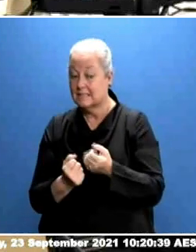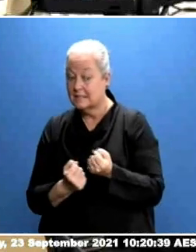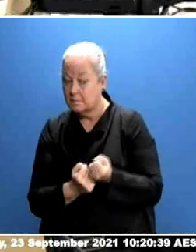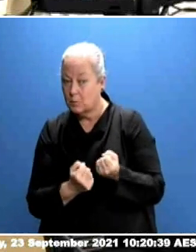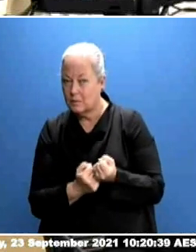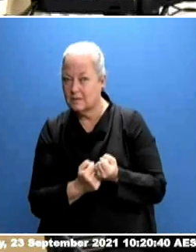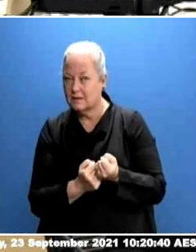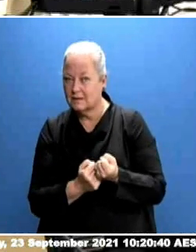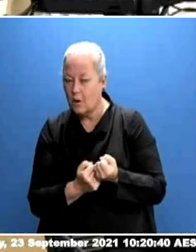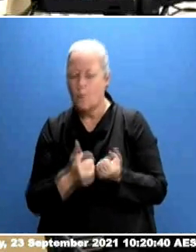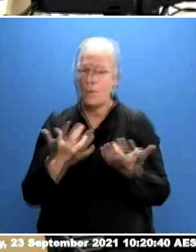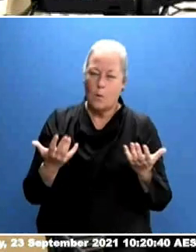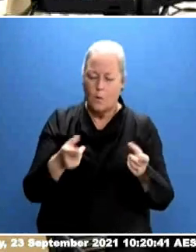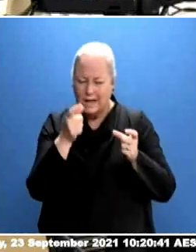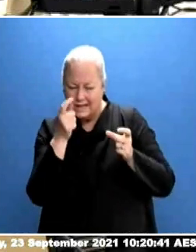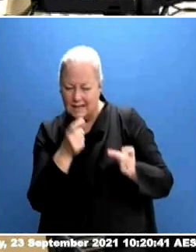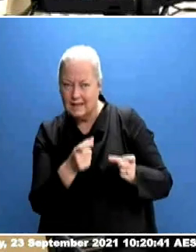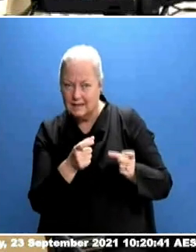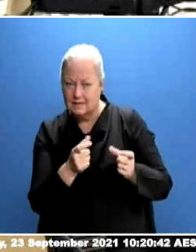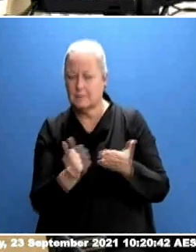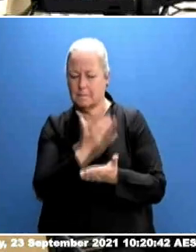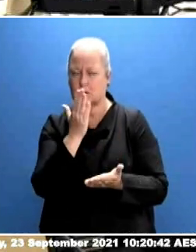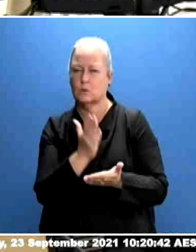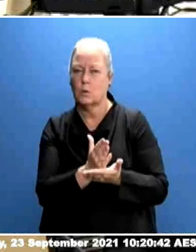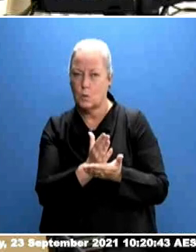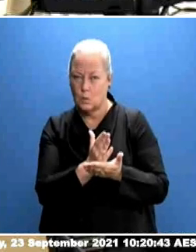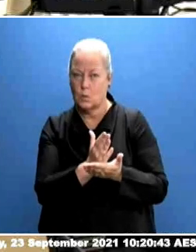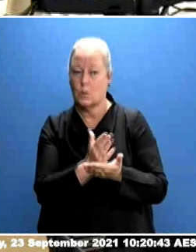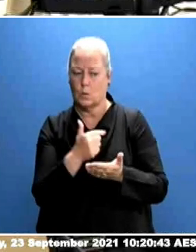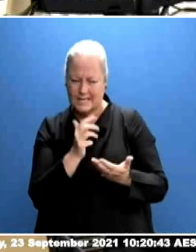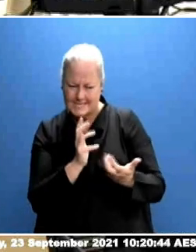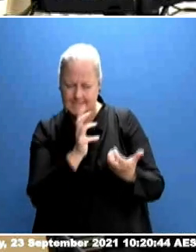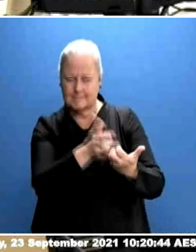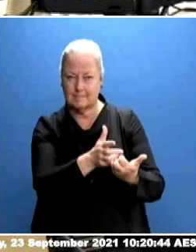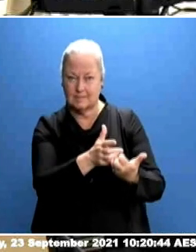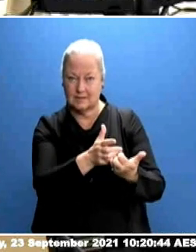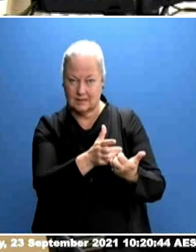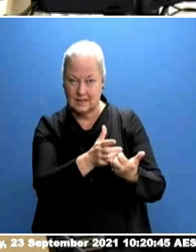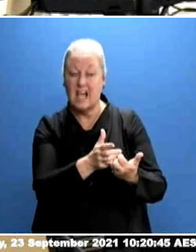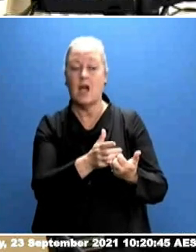whatever the needs were that may have led to the initial admission into Kath French?